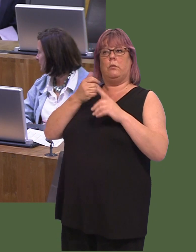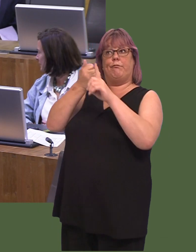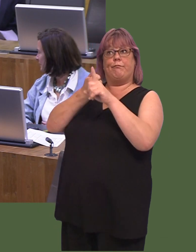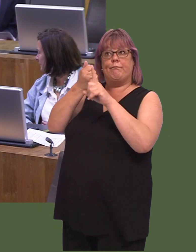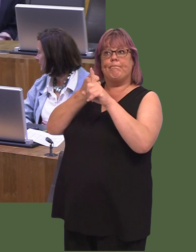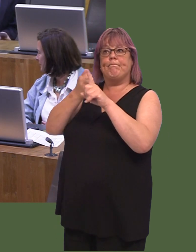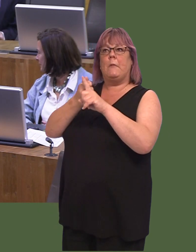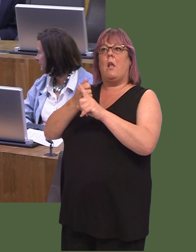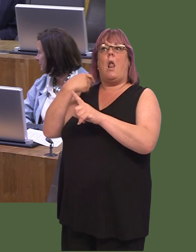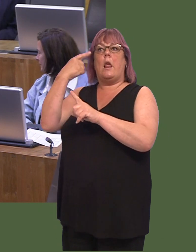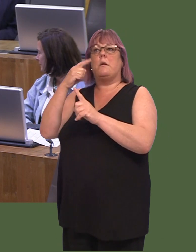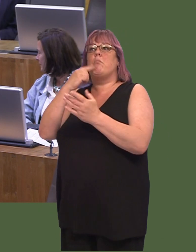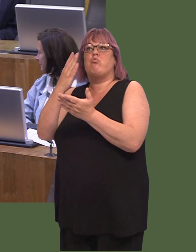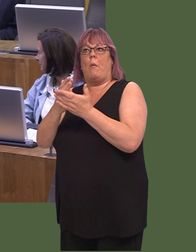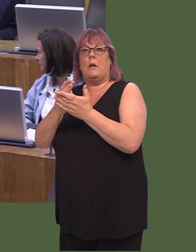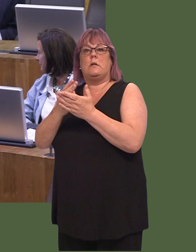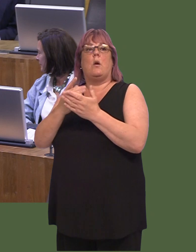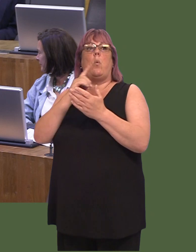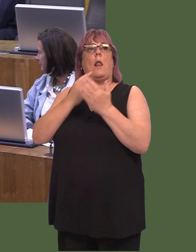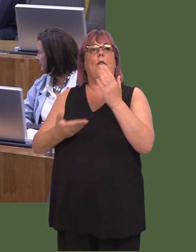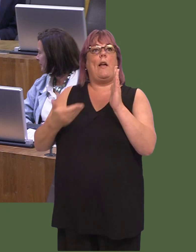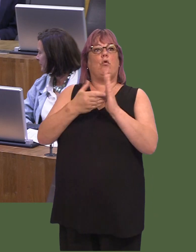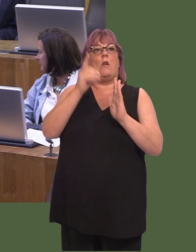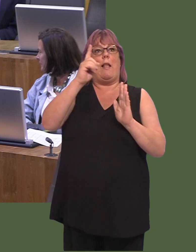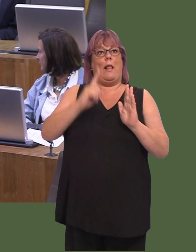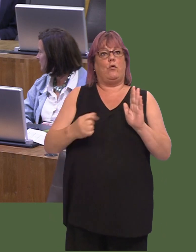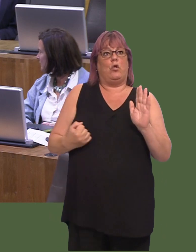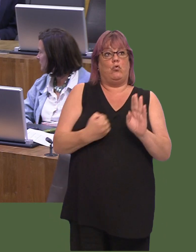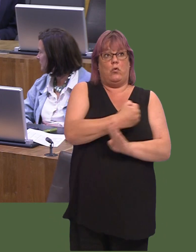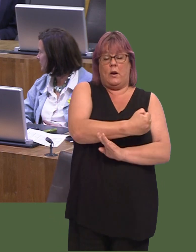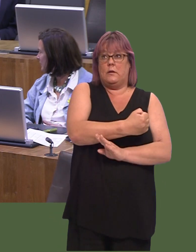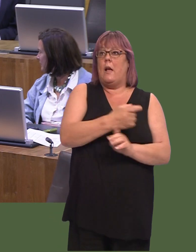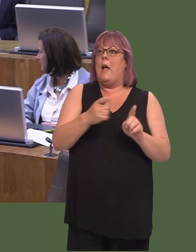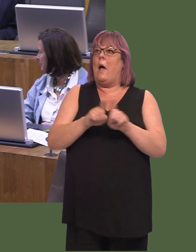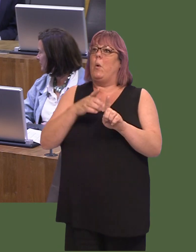given in the past kept, in terms of electrification and in terms, of course, of seeing more money